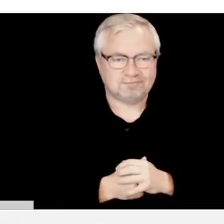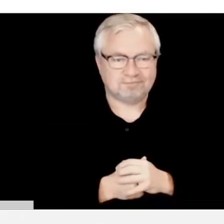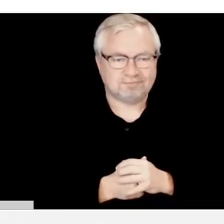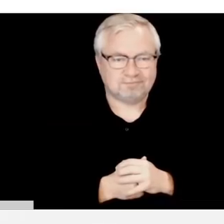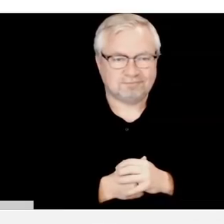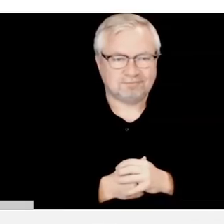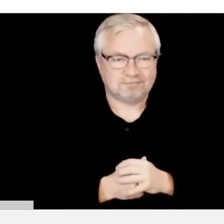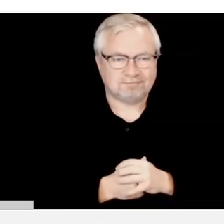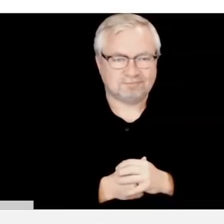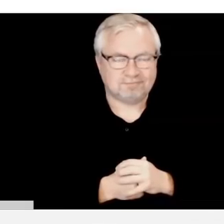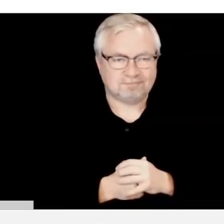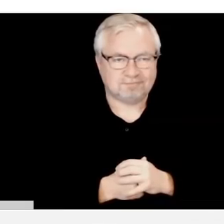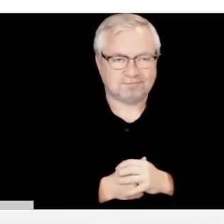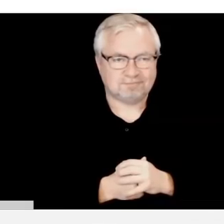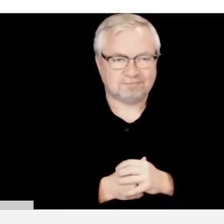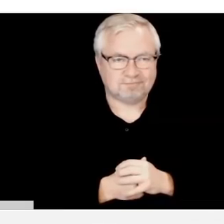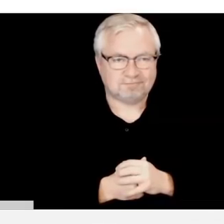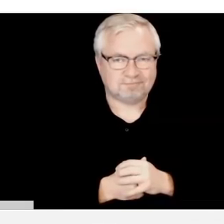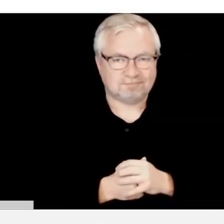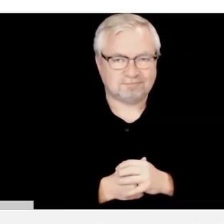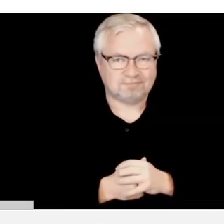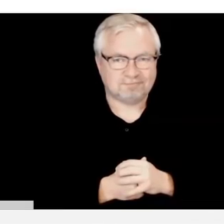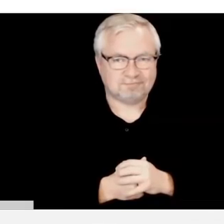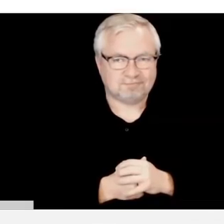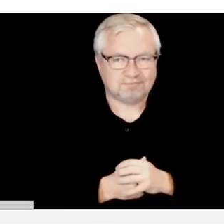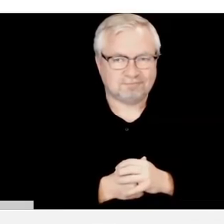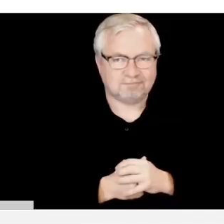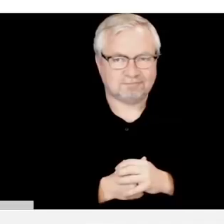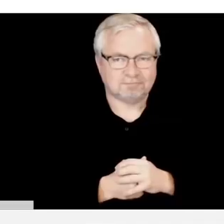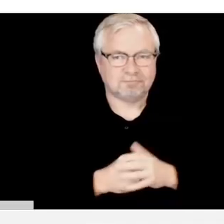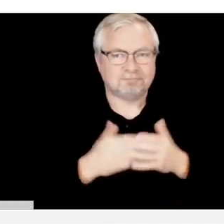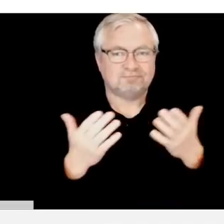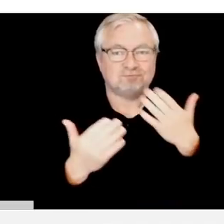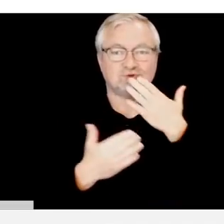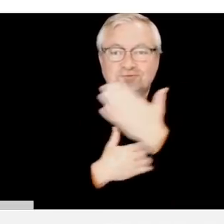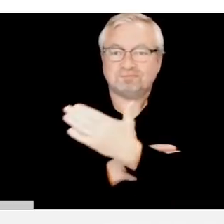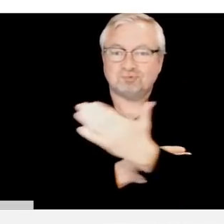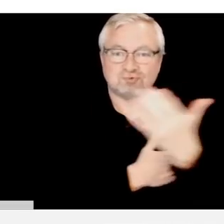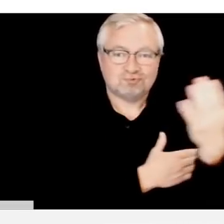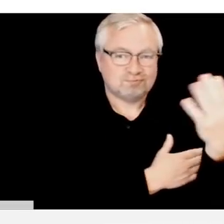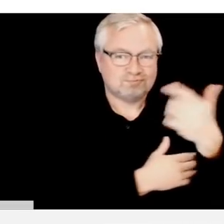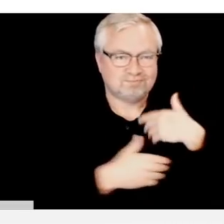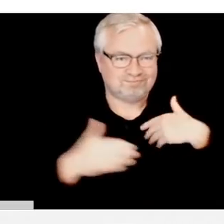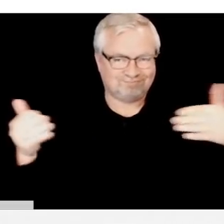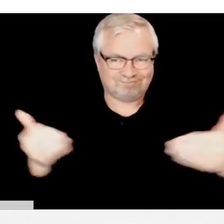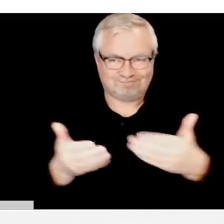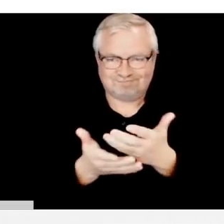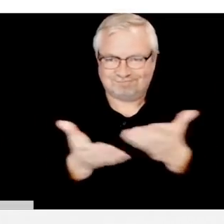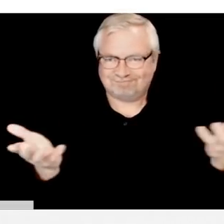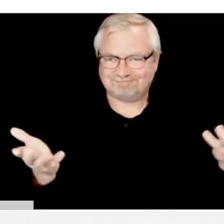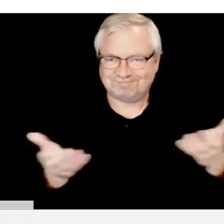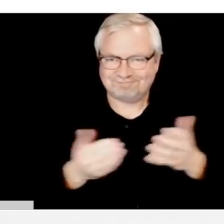Let me also introduce you to Professor Eva Enns, who is one of the PIs from